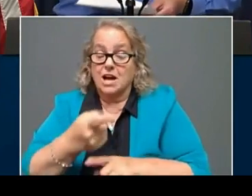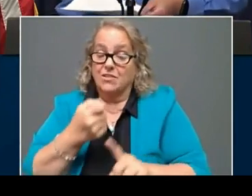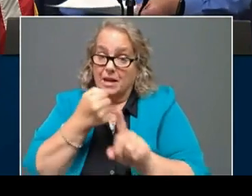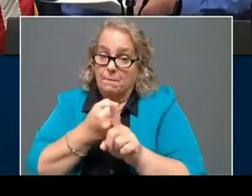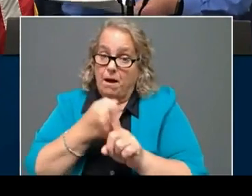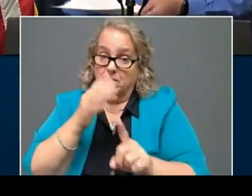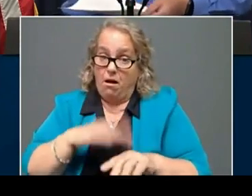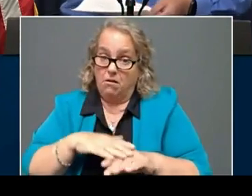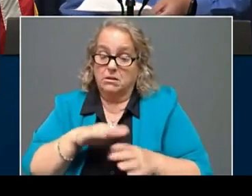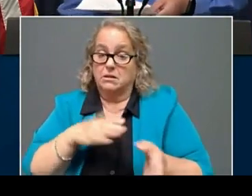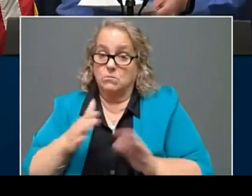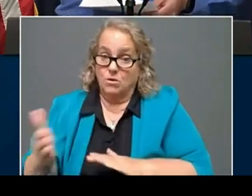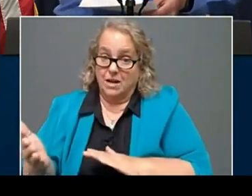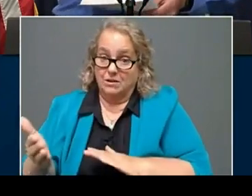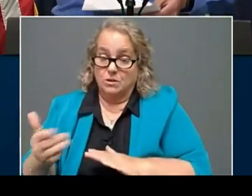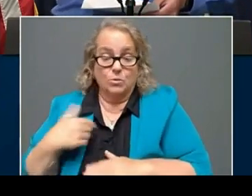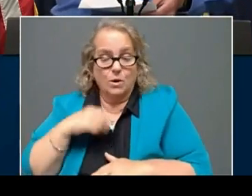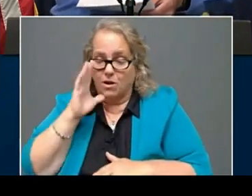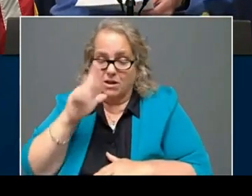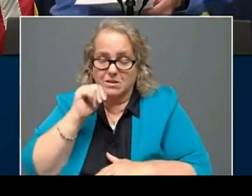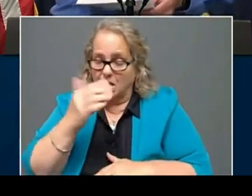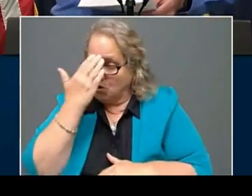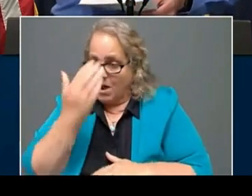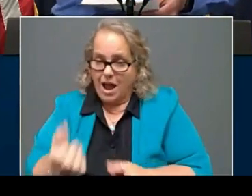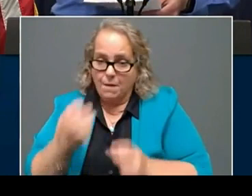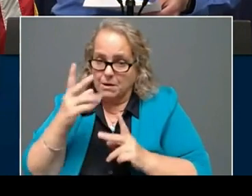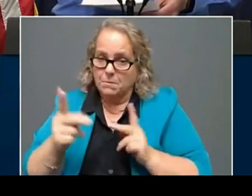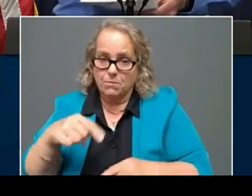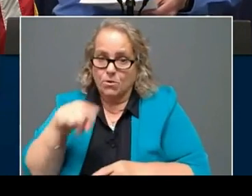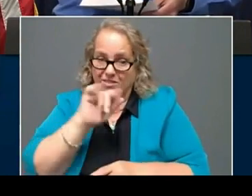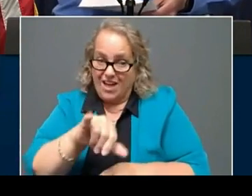many people on these cohorts suffer death Until 6-8 weeks from now. We've